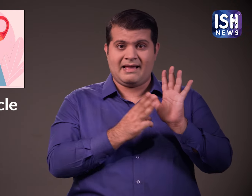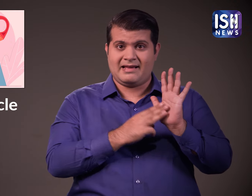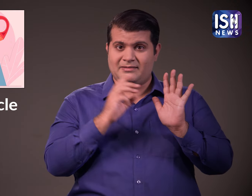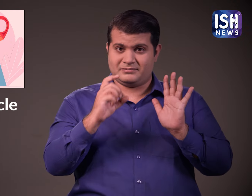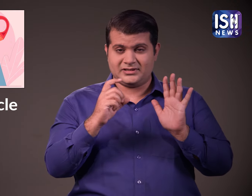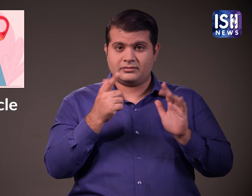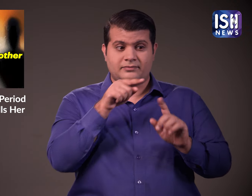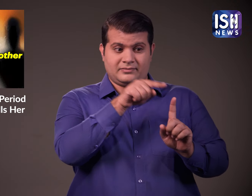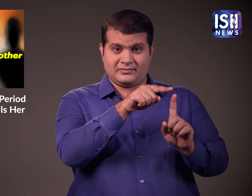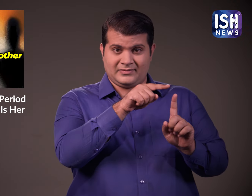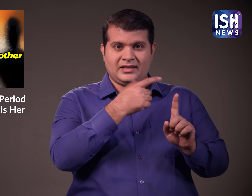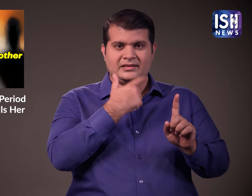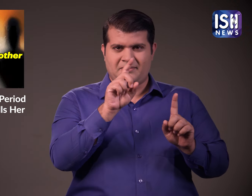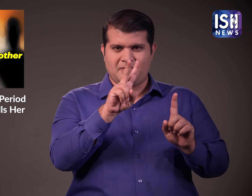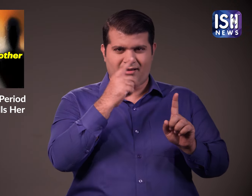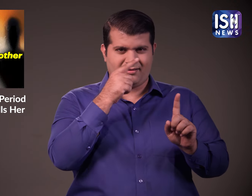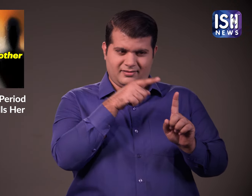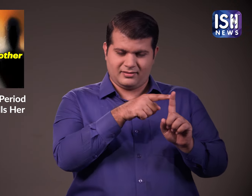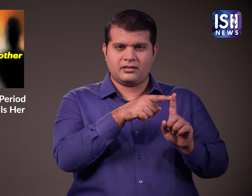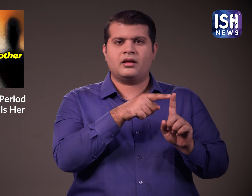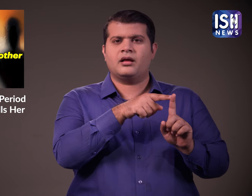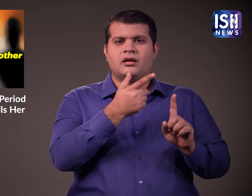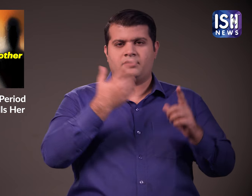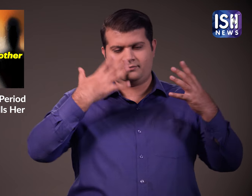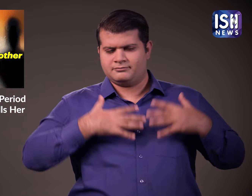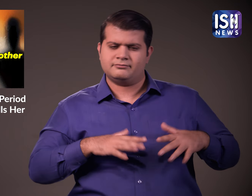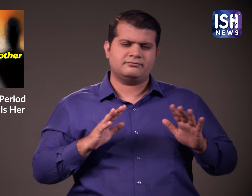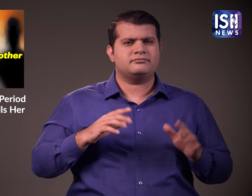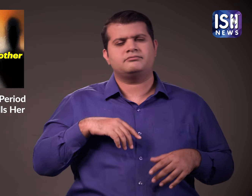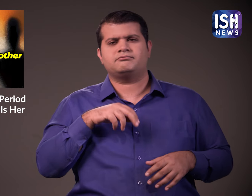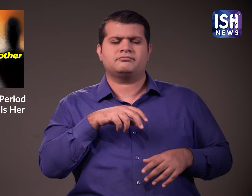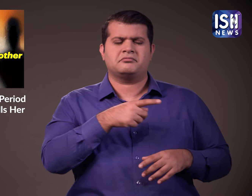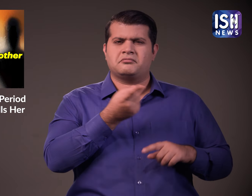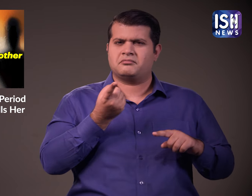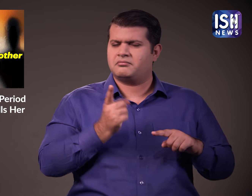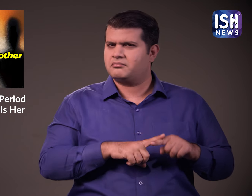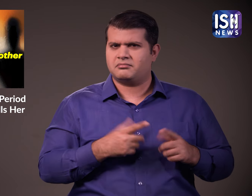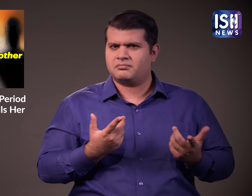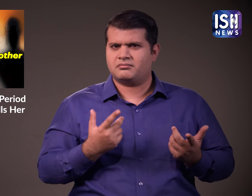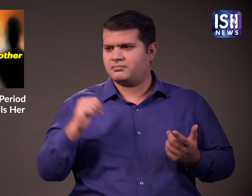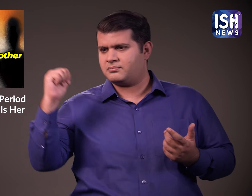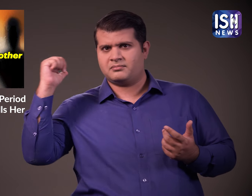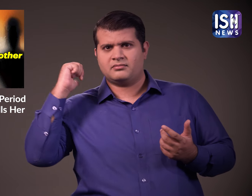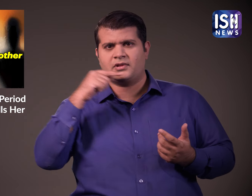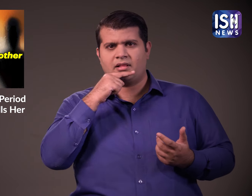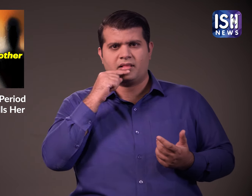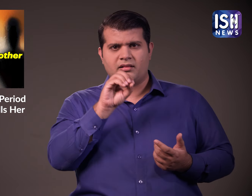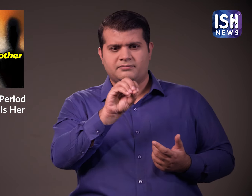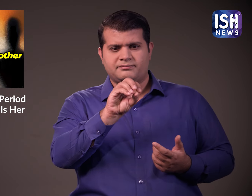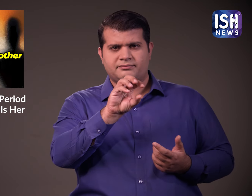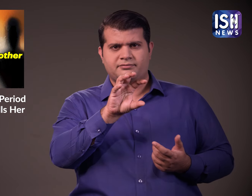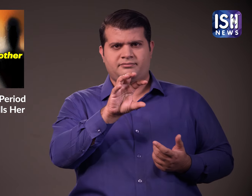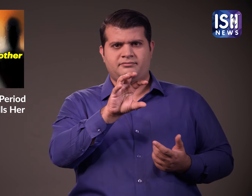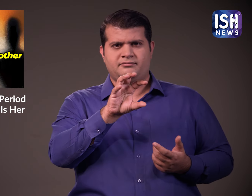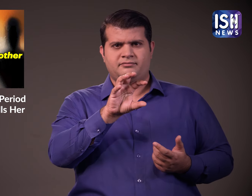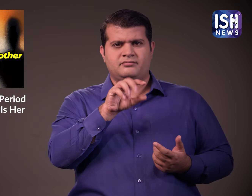While the girl developed a red stain on the backside of her pants.